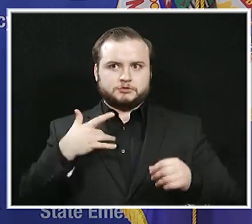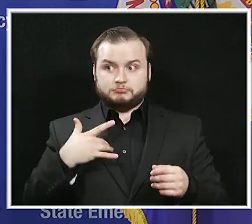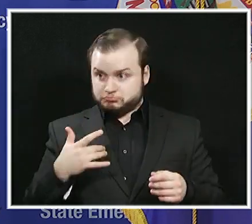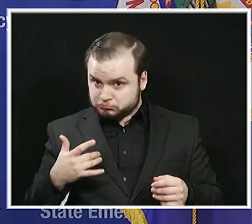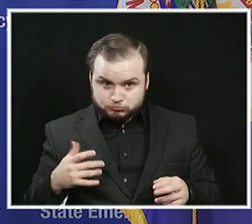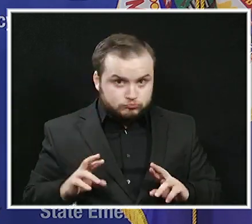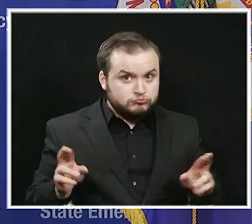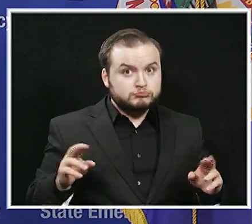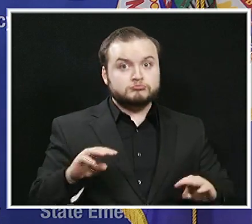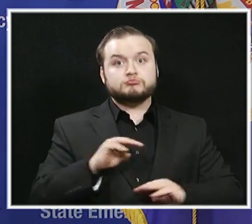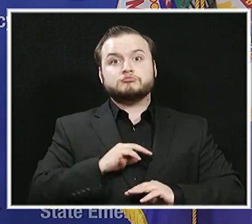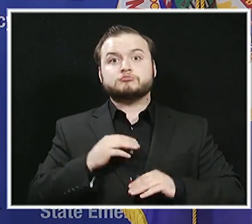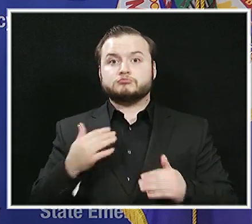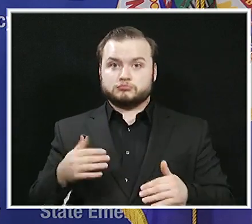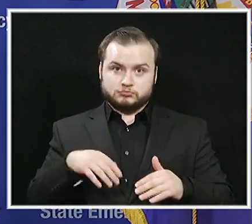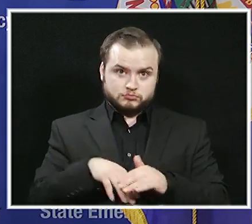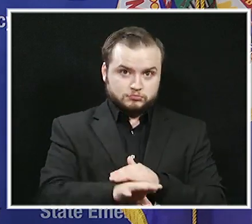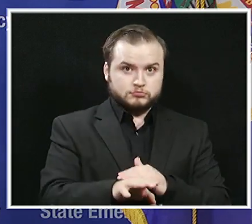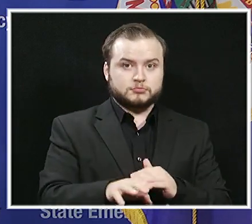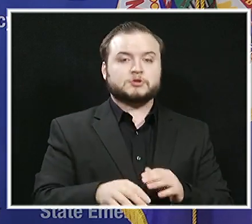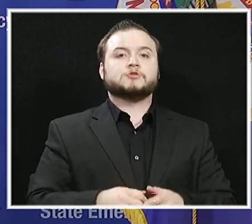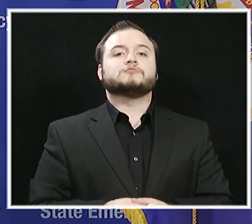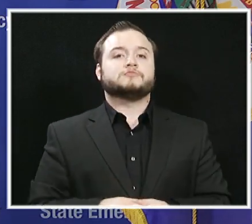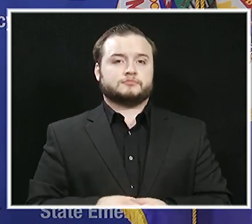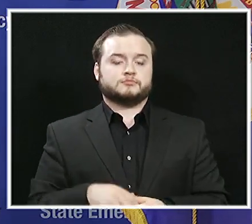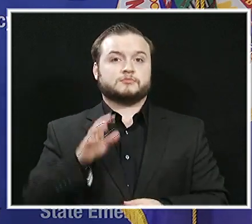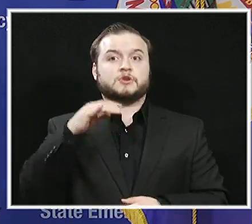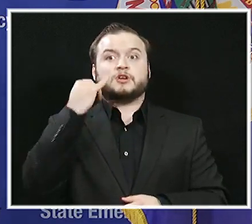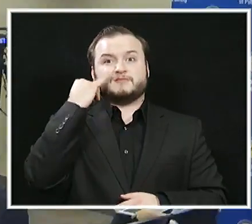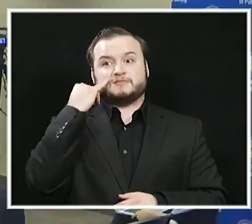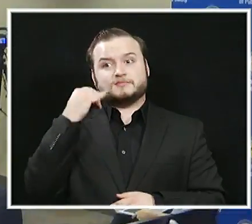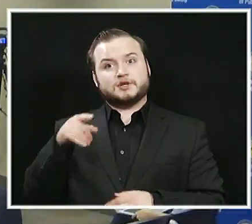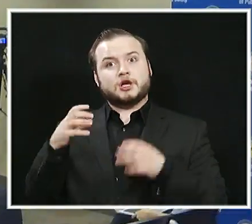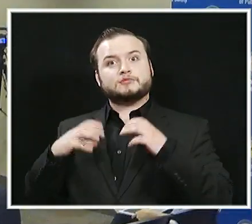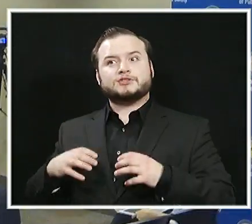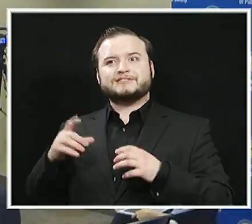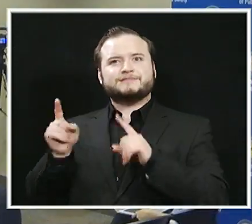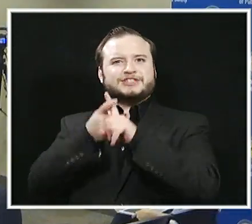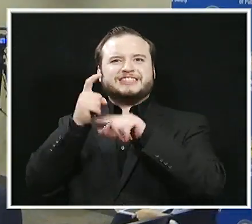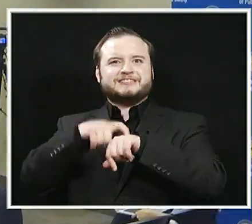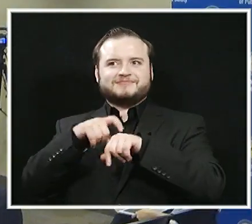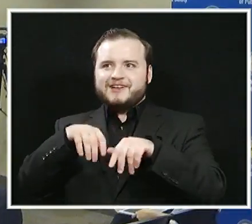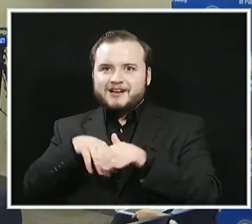And for retailers they'll be relying on what is my consumer going to feel about it. Because if the consumer doesn't